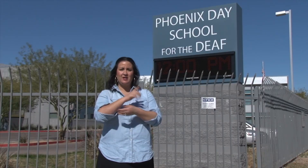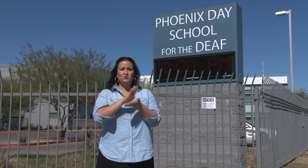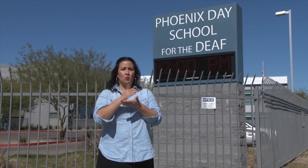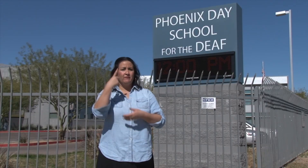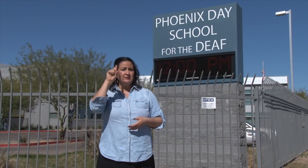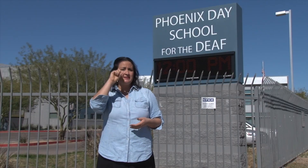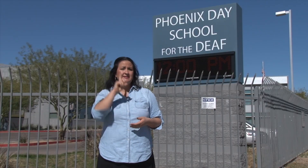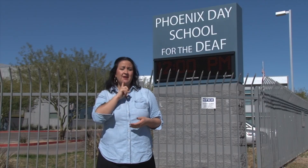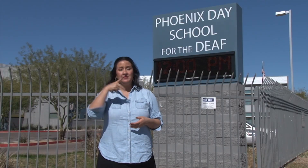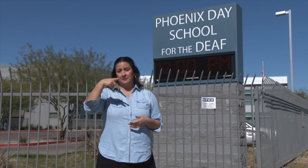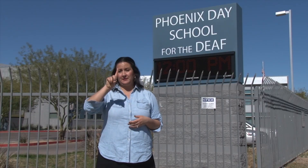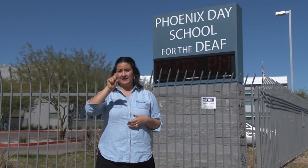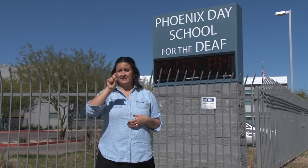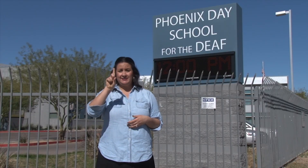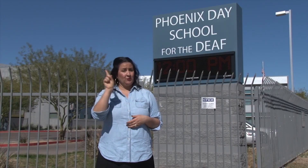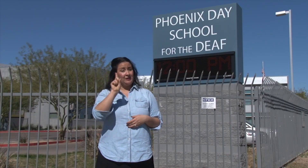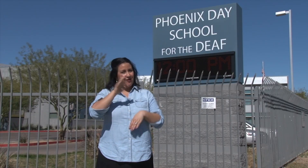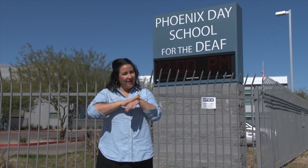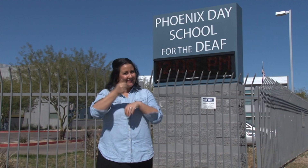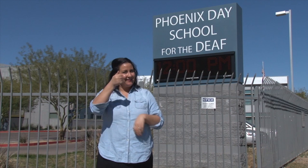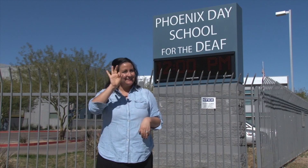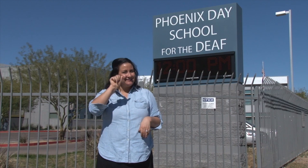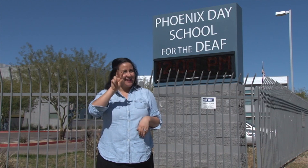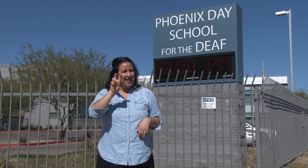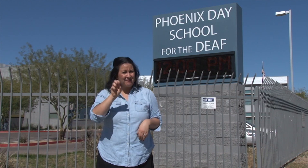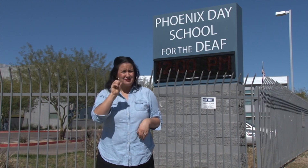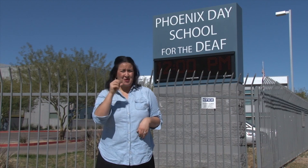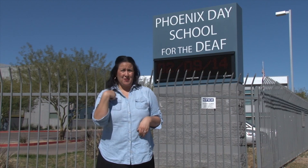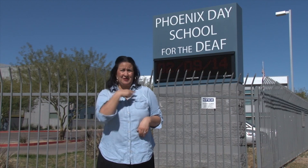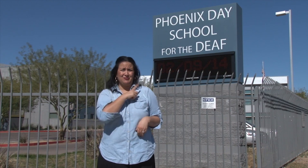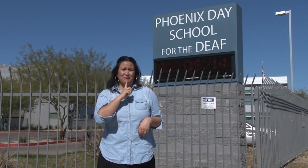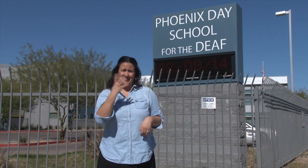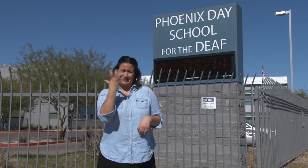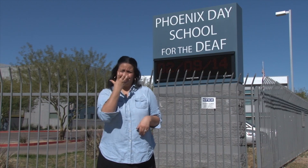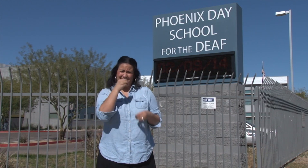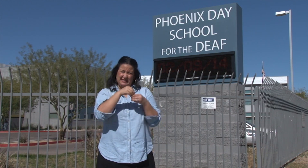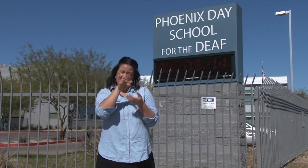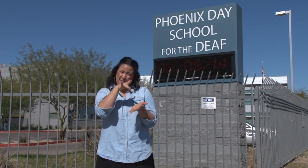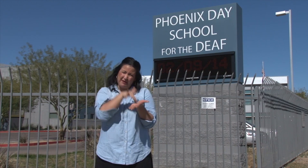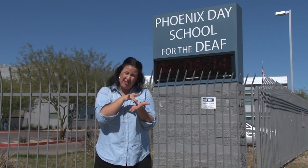THE PHOENIX DAY SCHOOL FOR THE DEAF IS IN THE THICK OF ALL THE CONSTRUCTION. PDSD IS